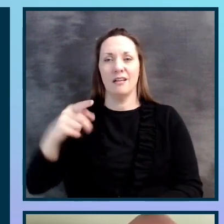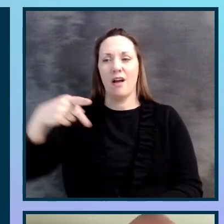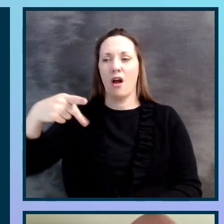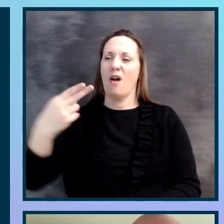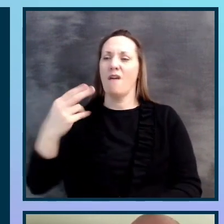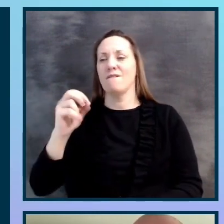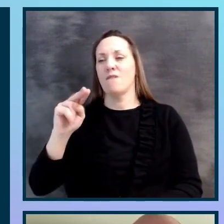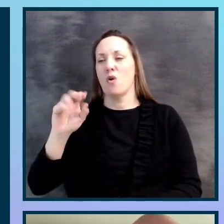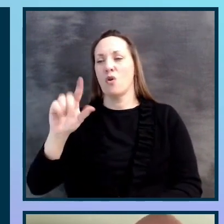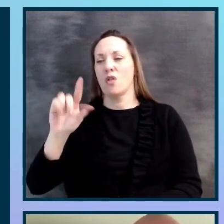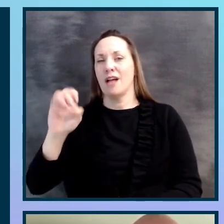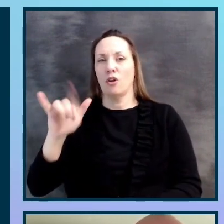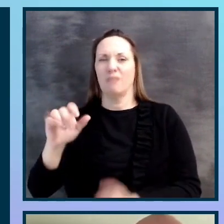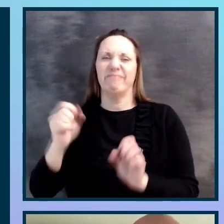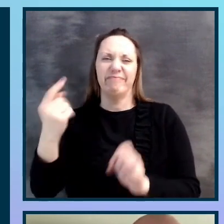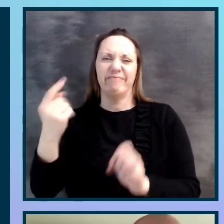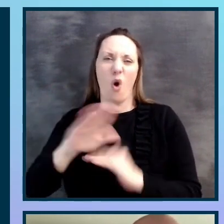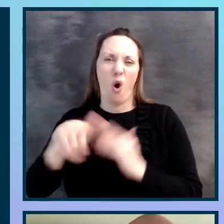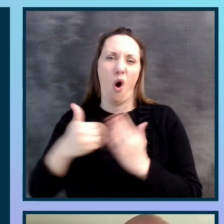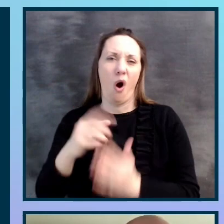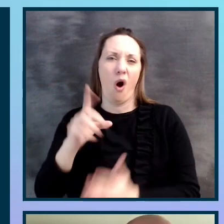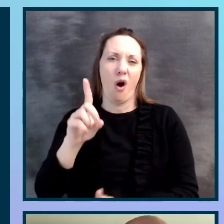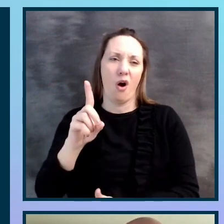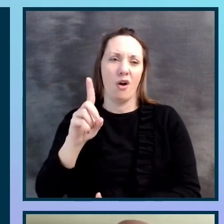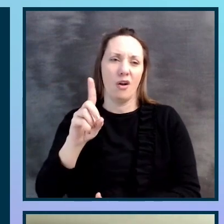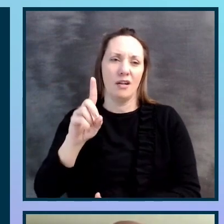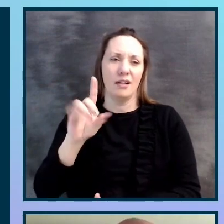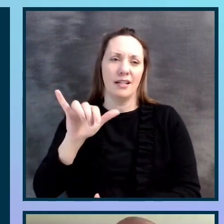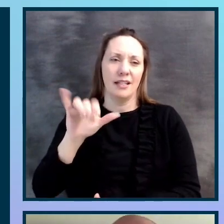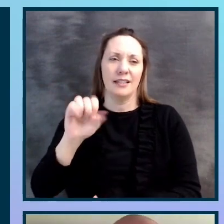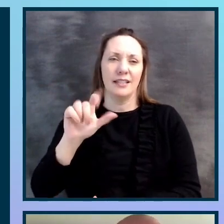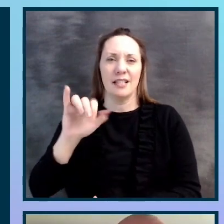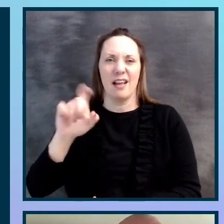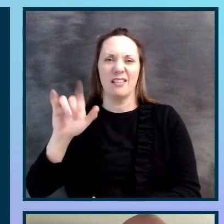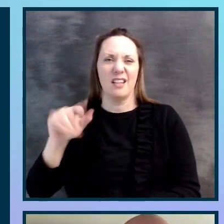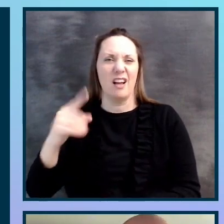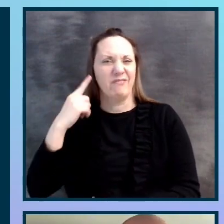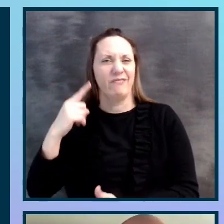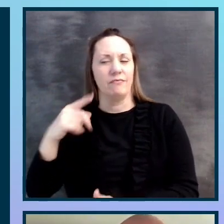but there are things that drift in that aren't dyslexia. Anyway, another presentation.